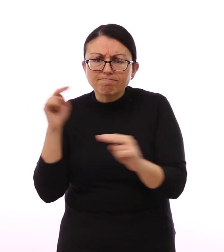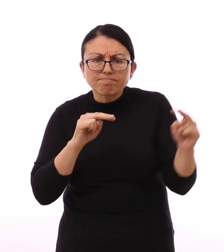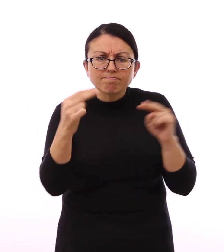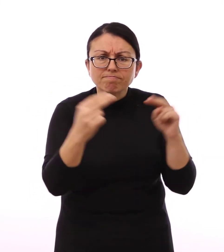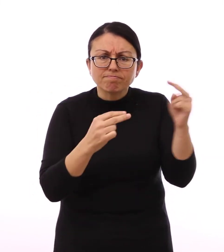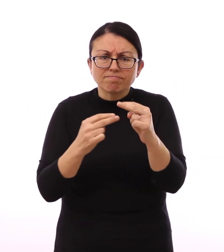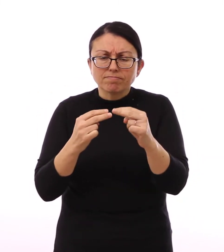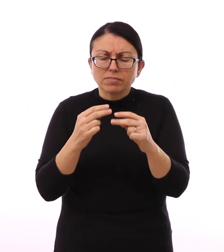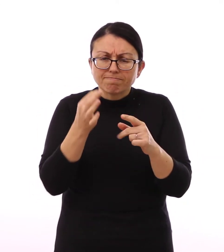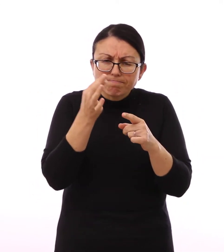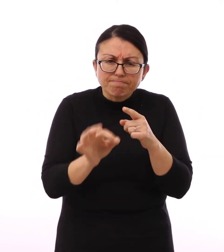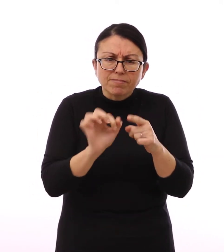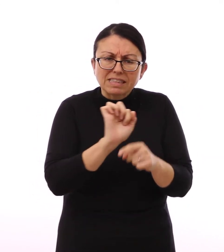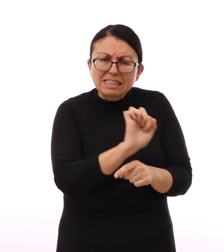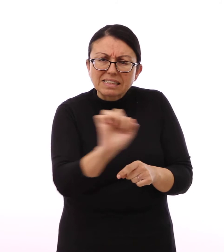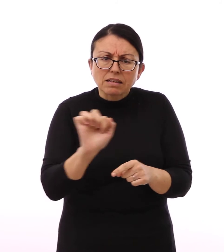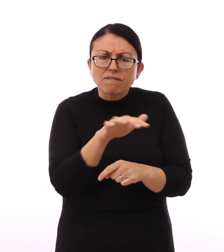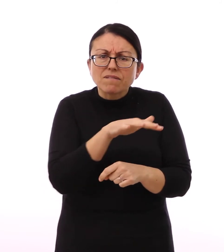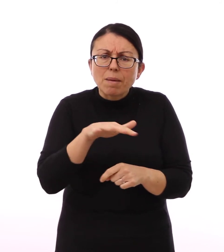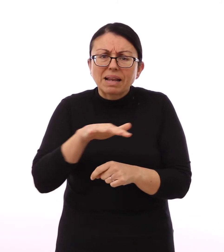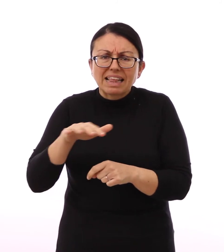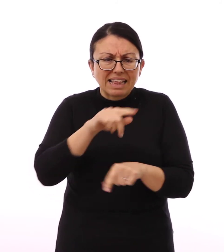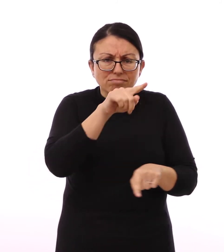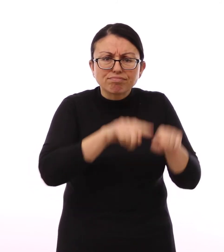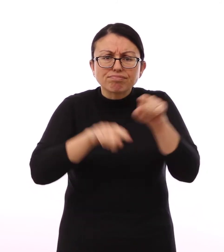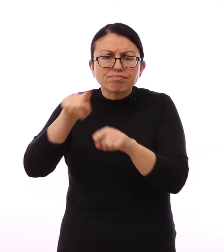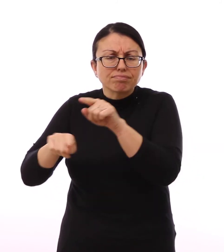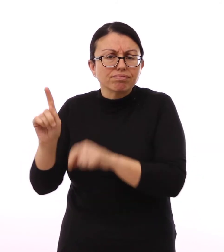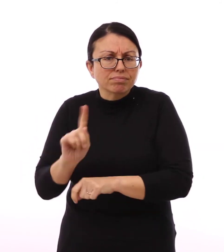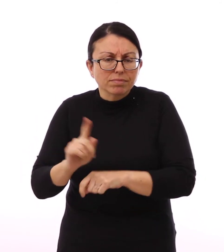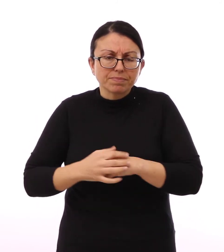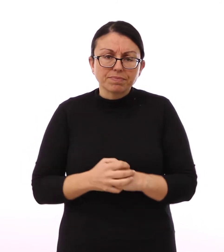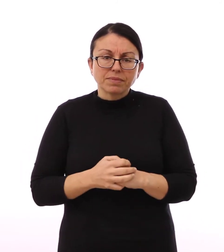aspects of the participant families’ dynamics.